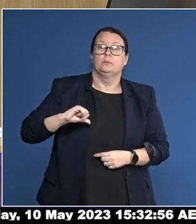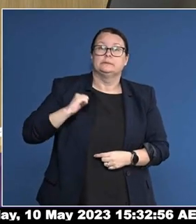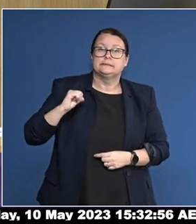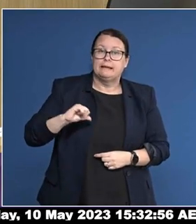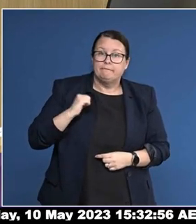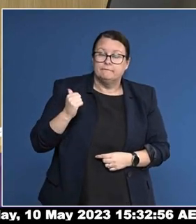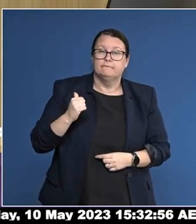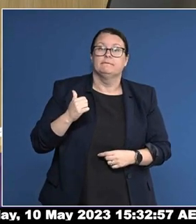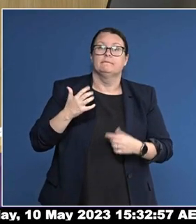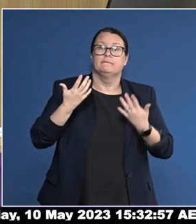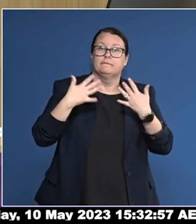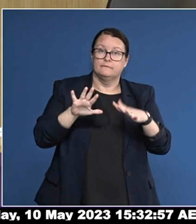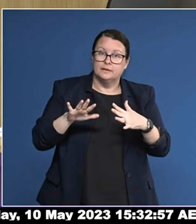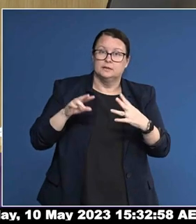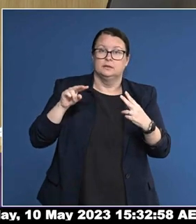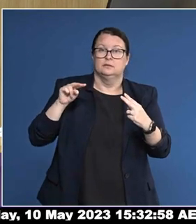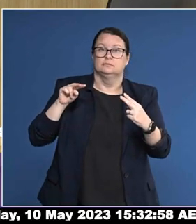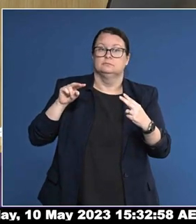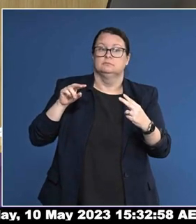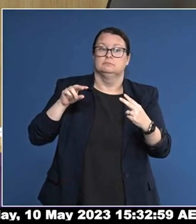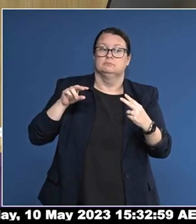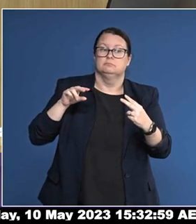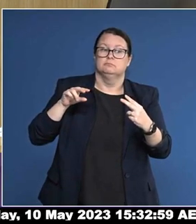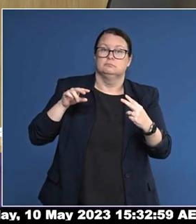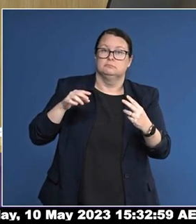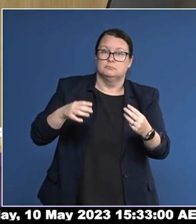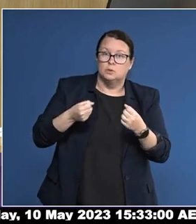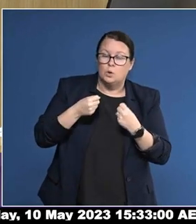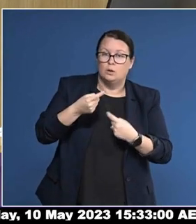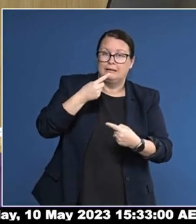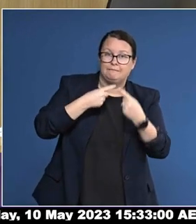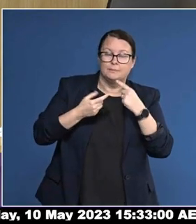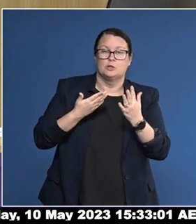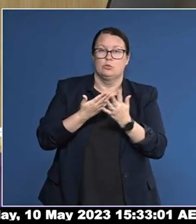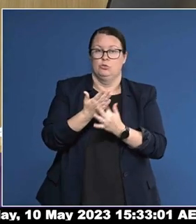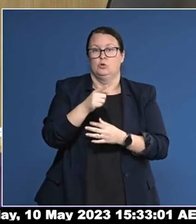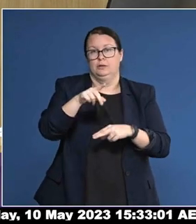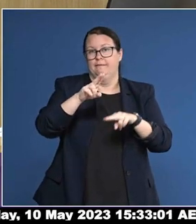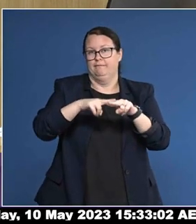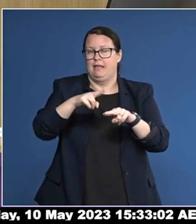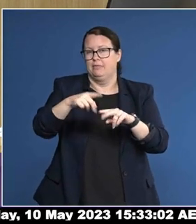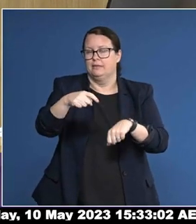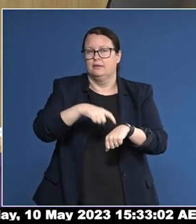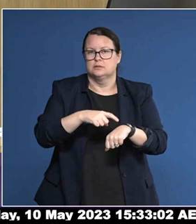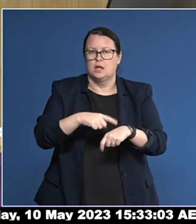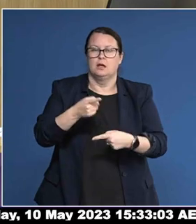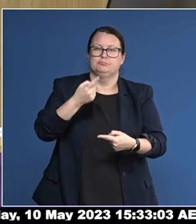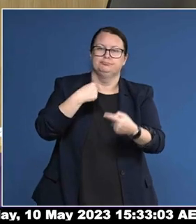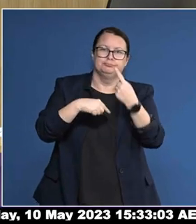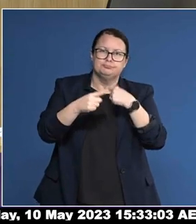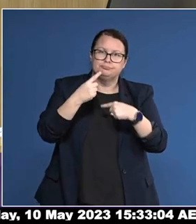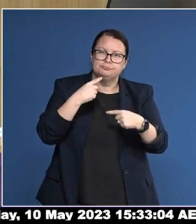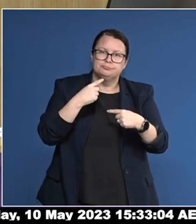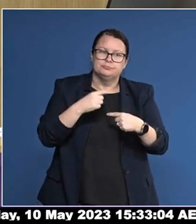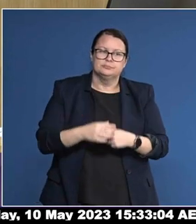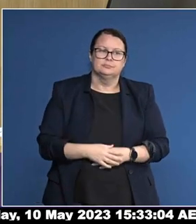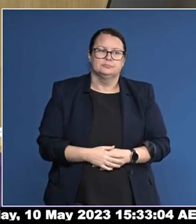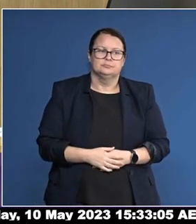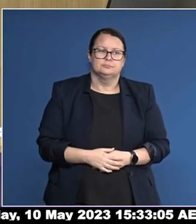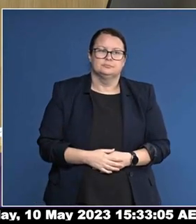contact with information through Mr Barrett at the time, that, in current times and